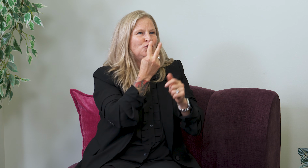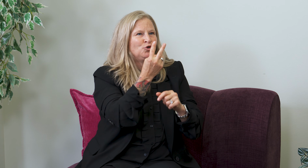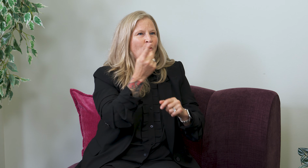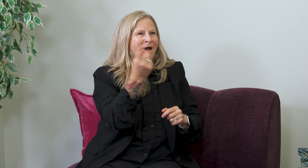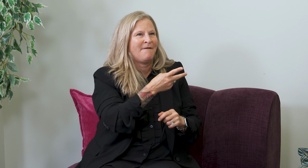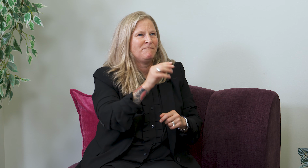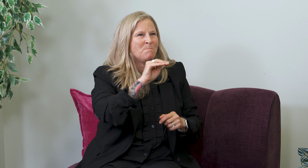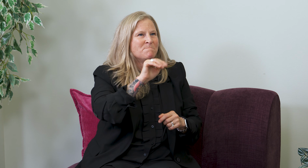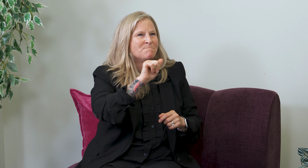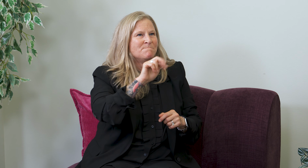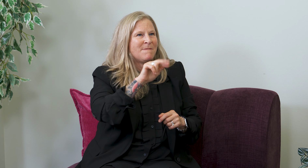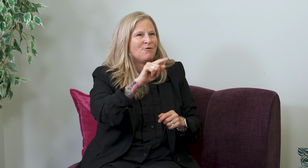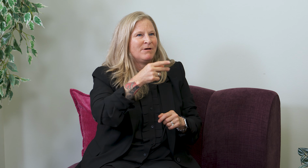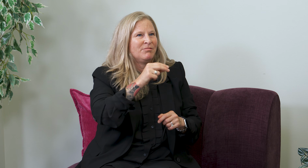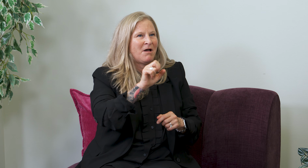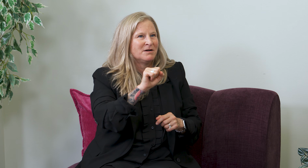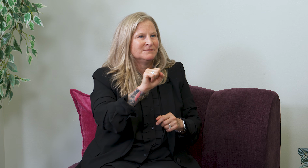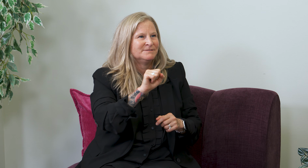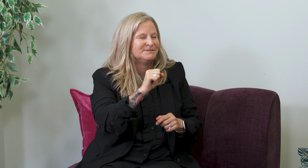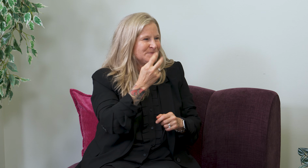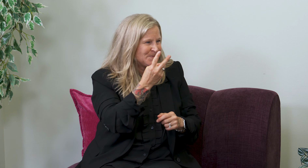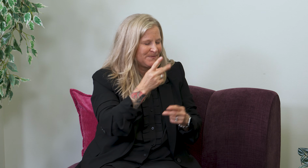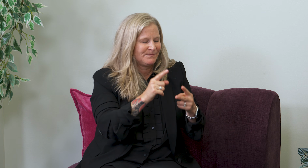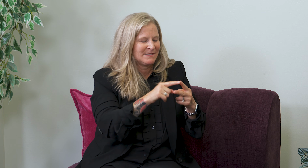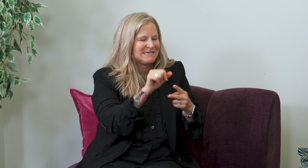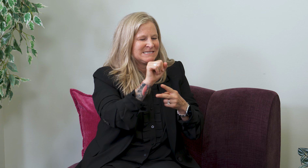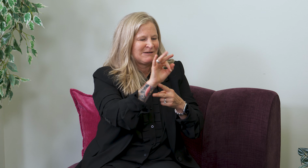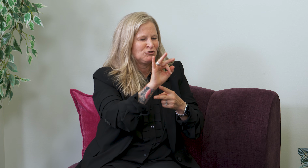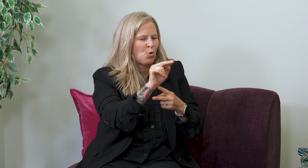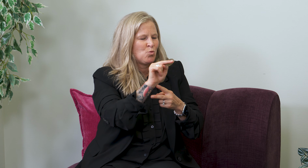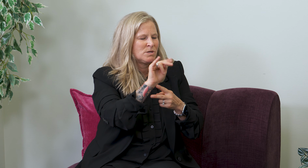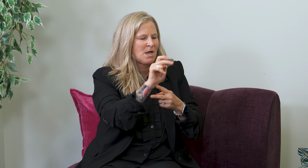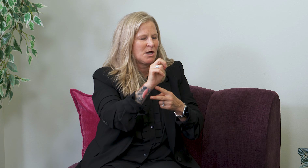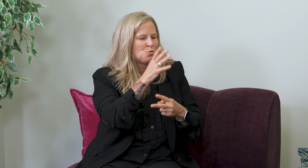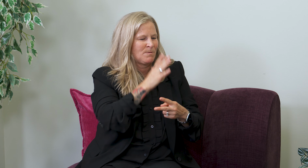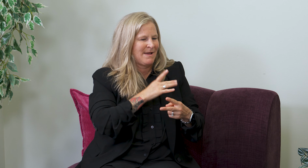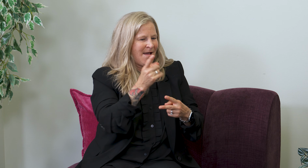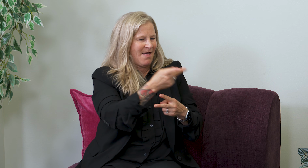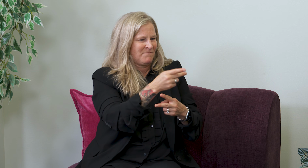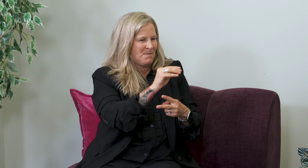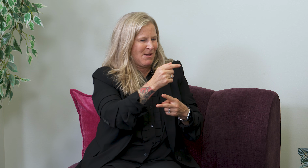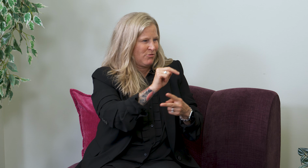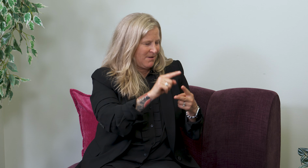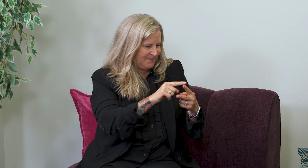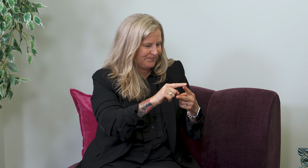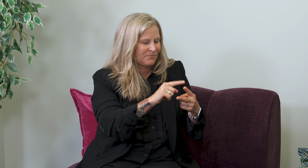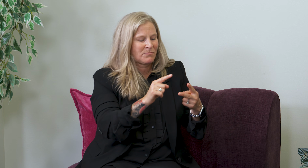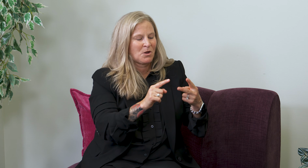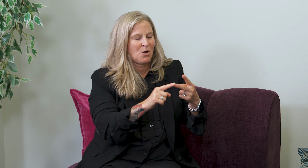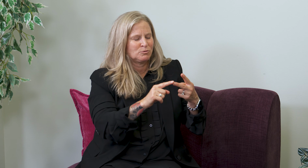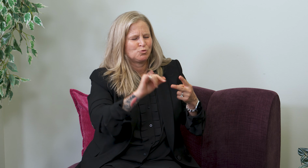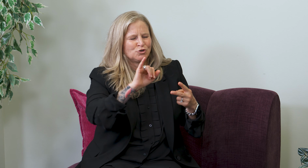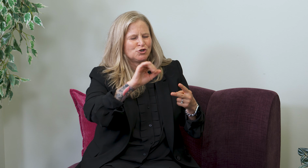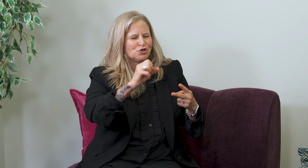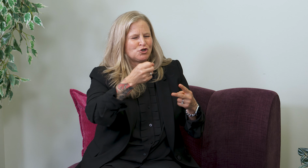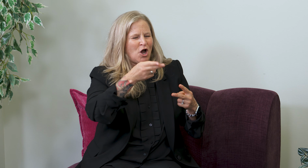I also have run two half marathons. The first was the San Francisco Nike Women's Half Marathon